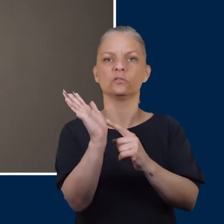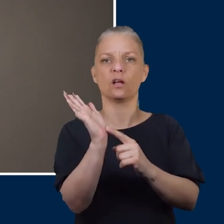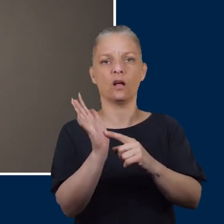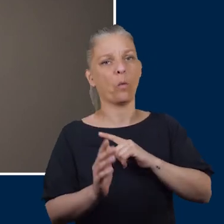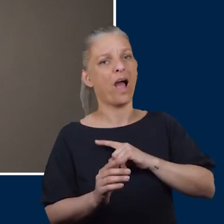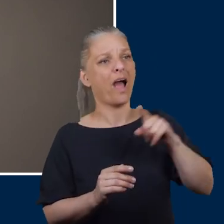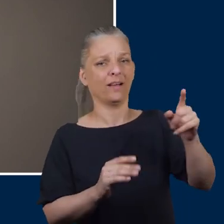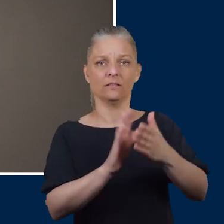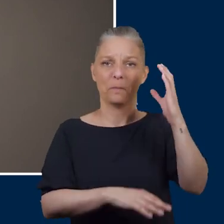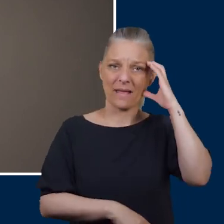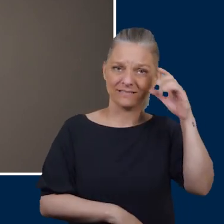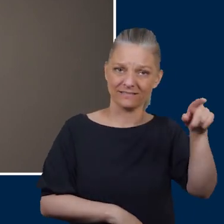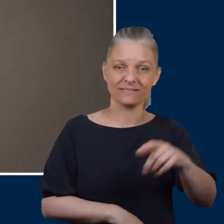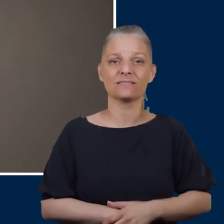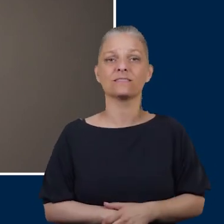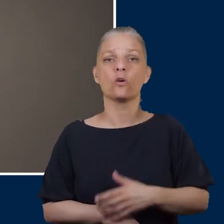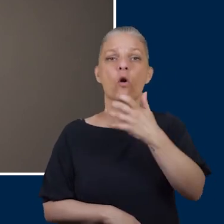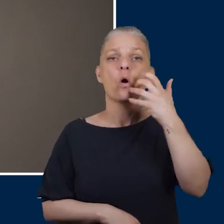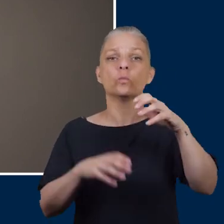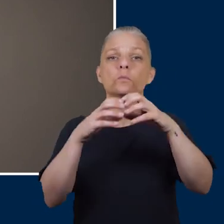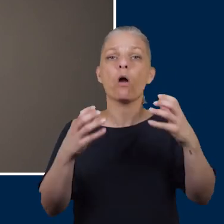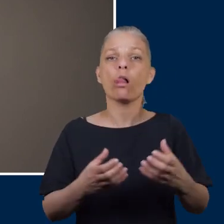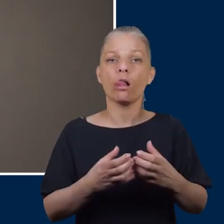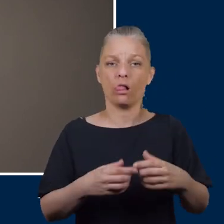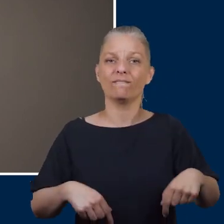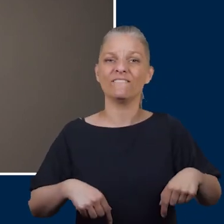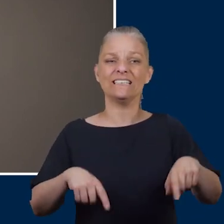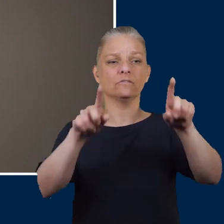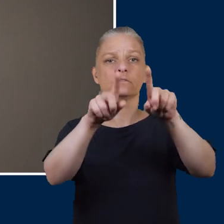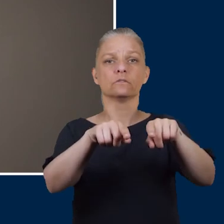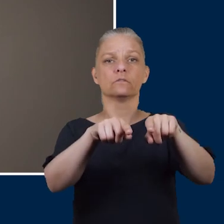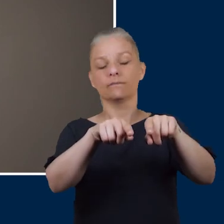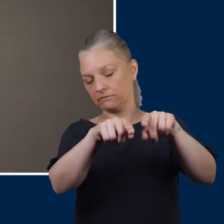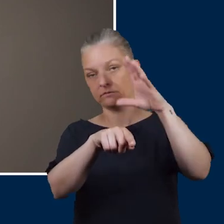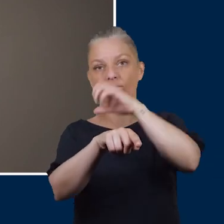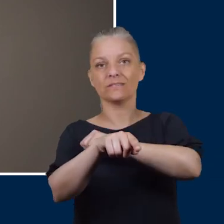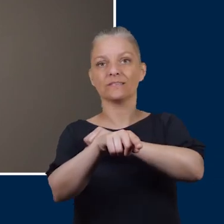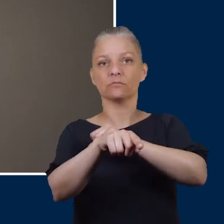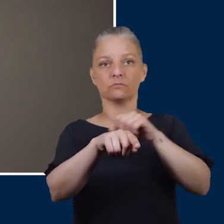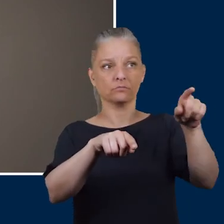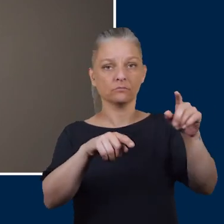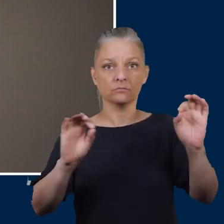realize it's burning their foot so please no hot water bottles in bed. An electric blanket is okay